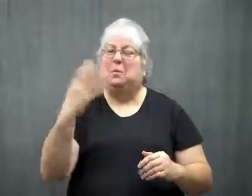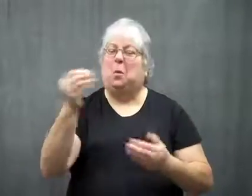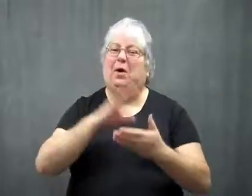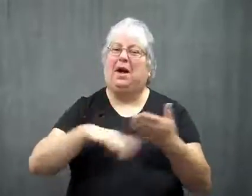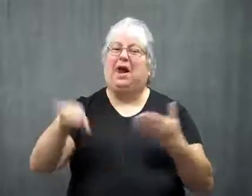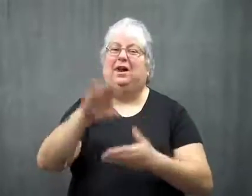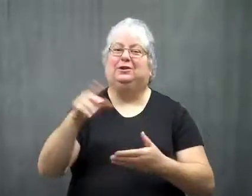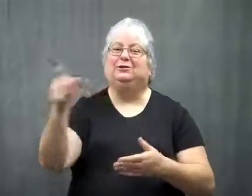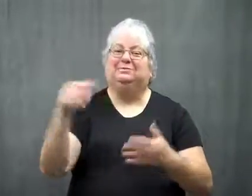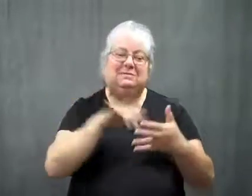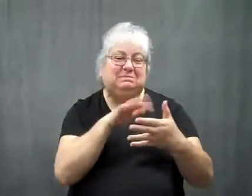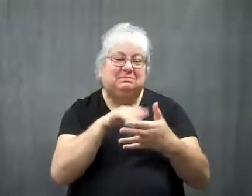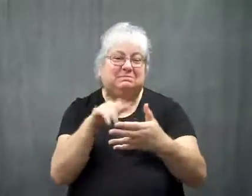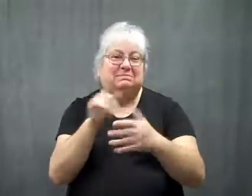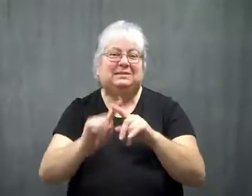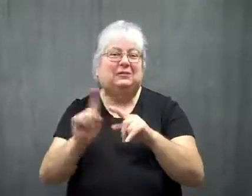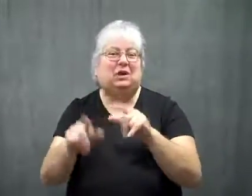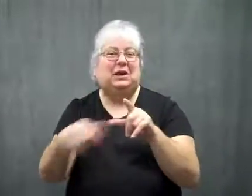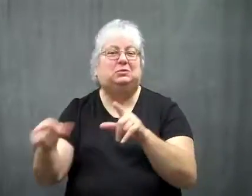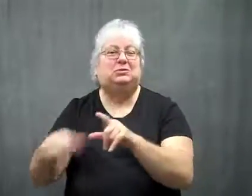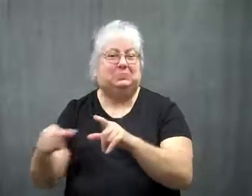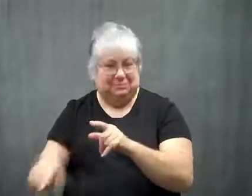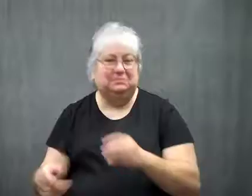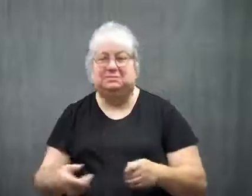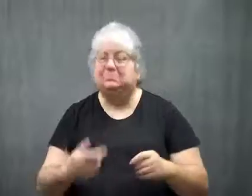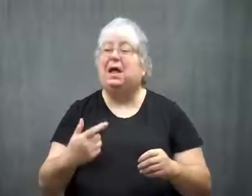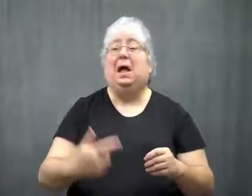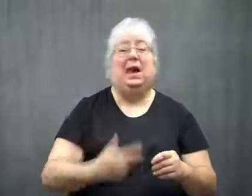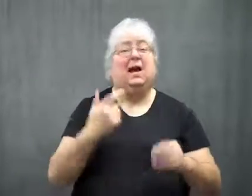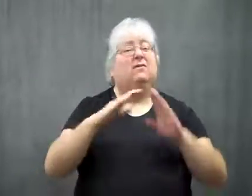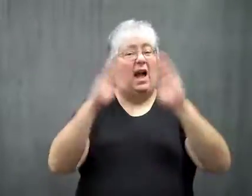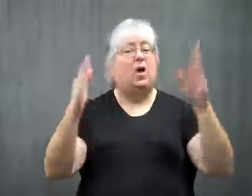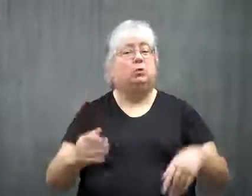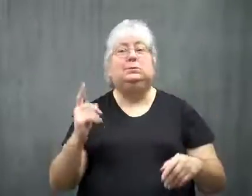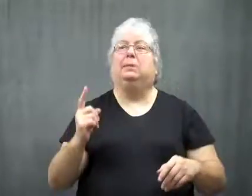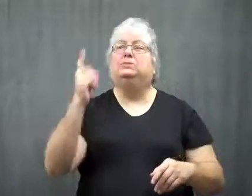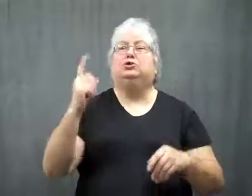She was attending college, studying languages.